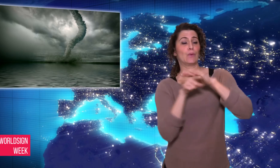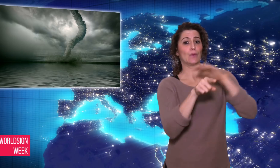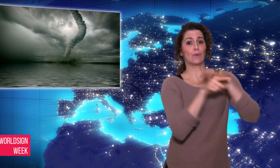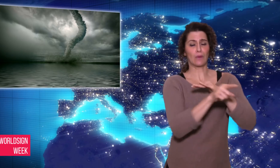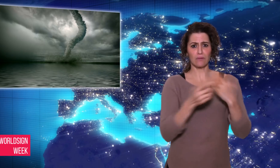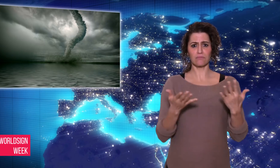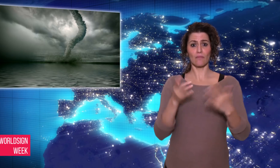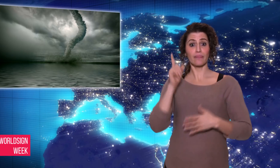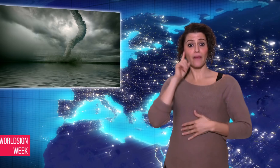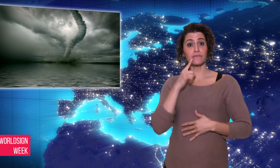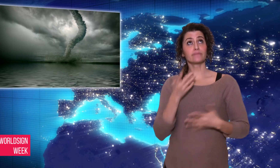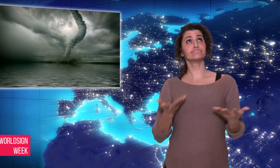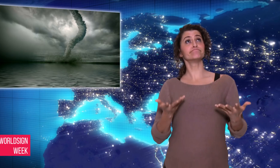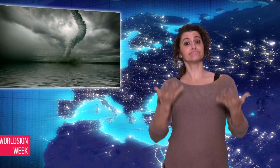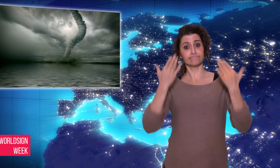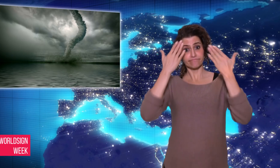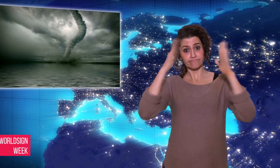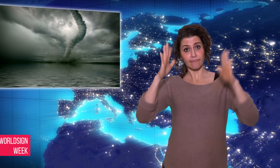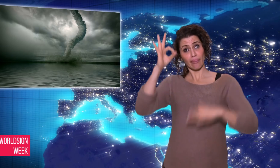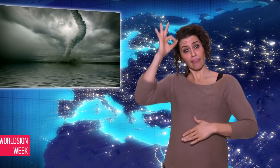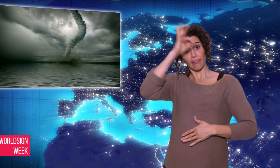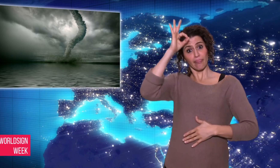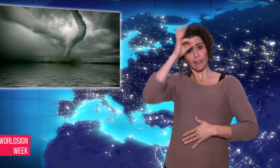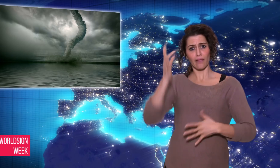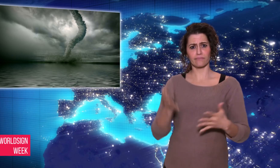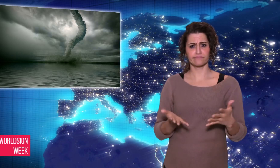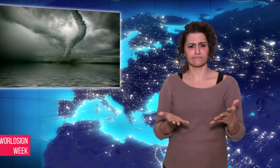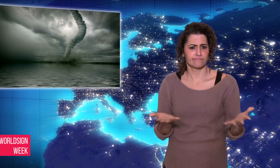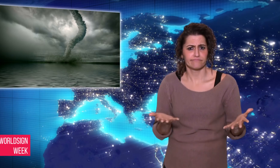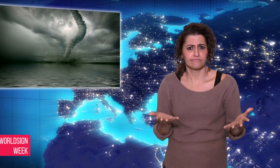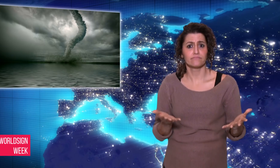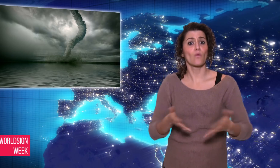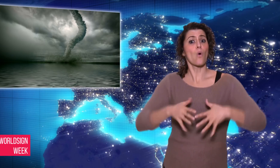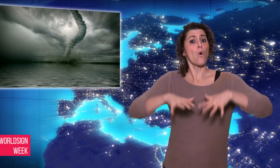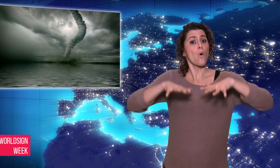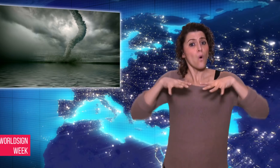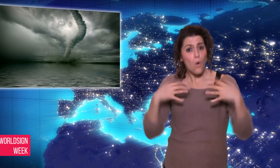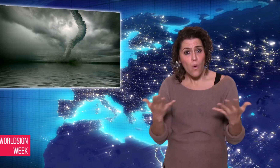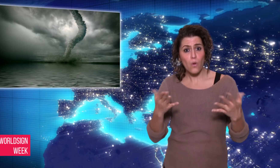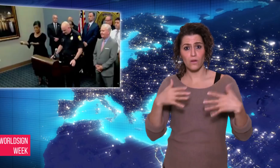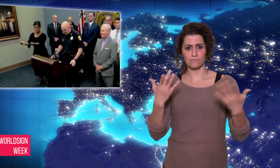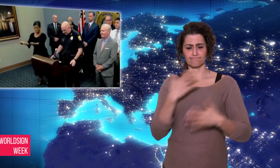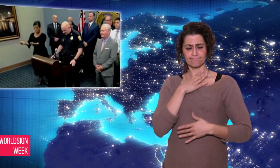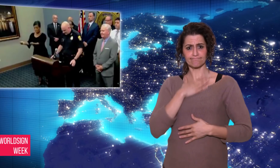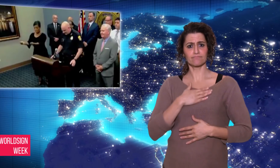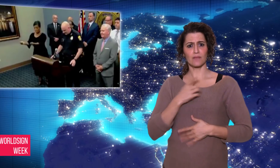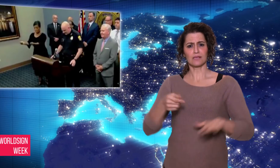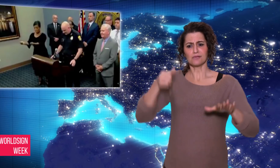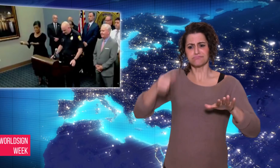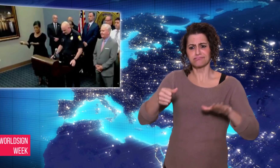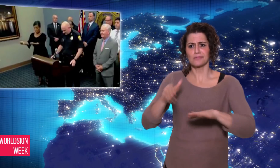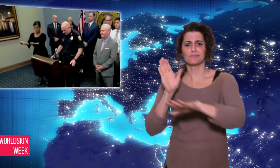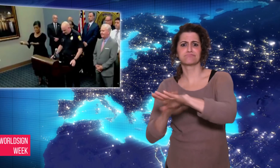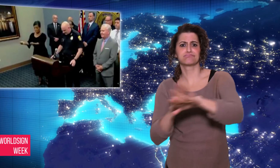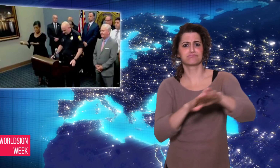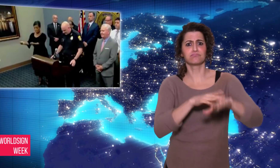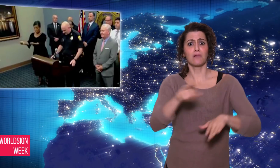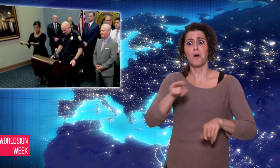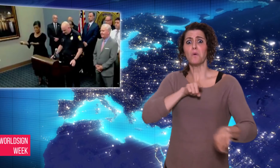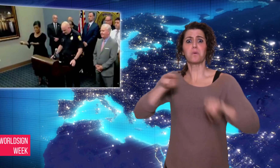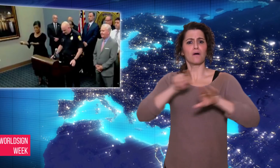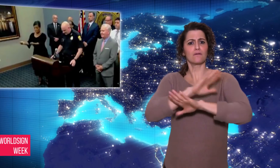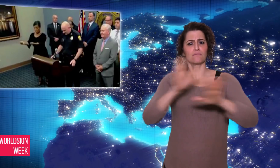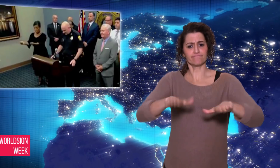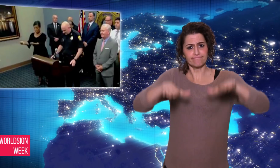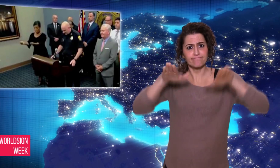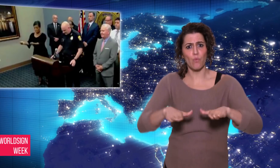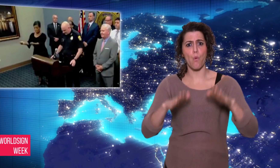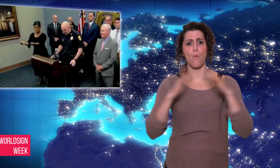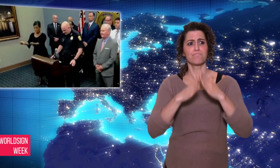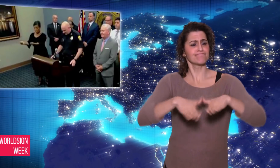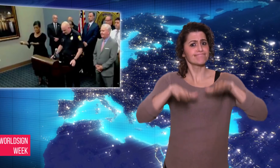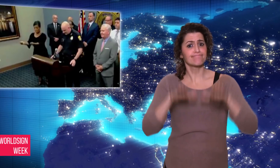strategy to address these issues,